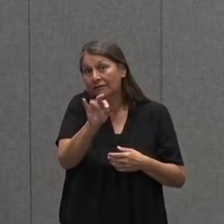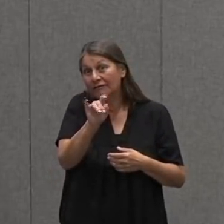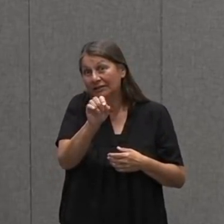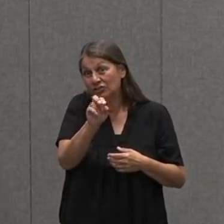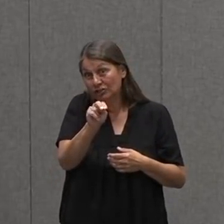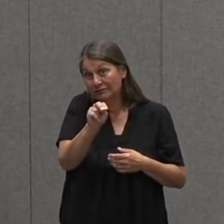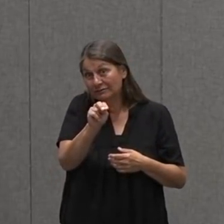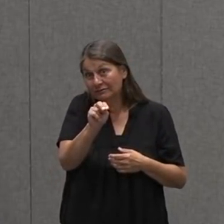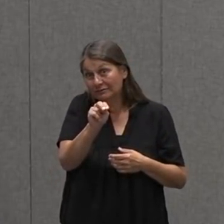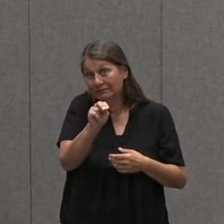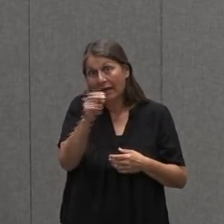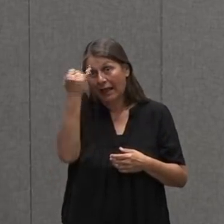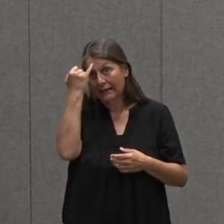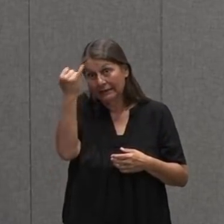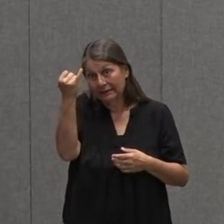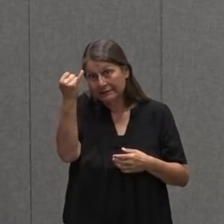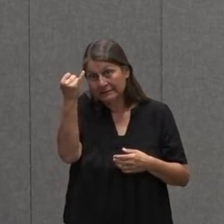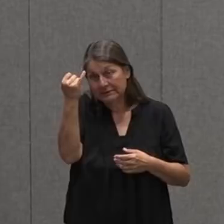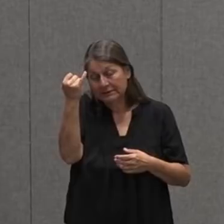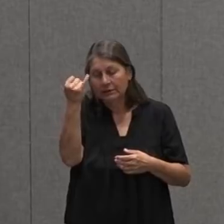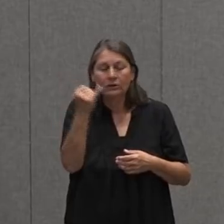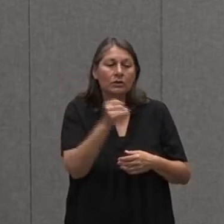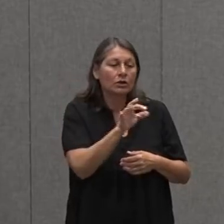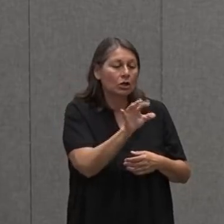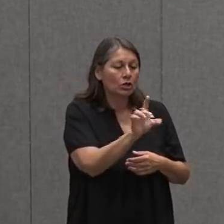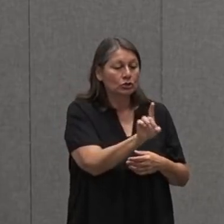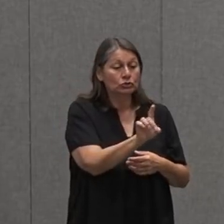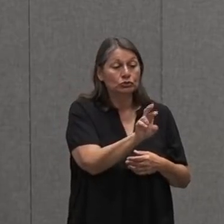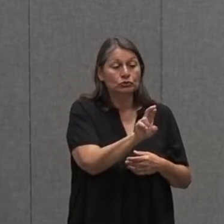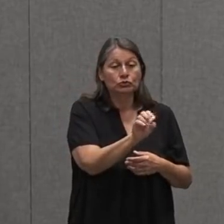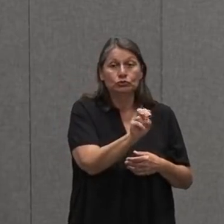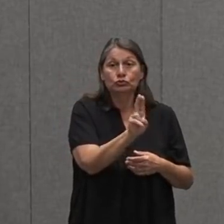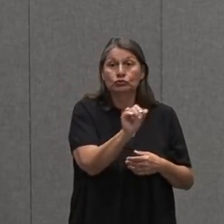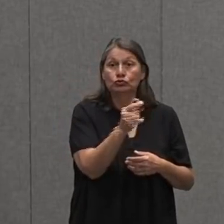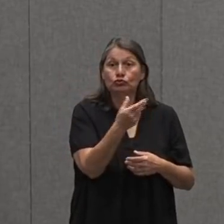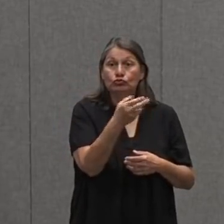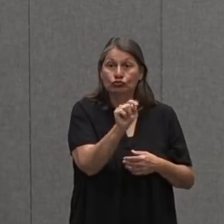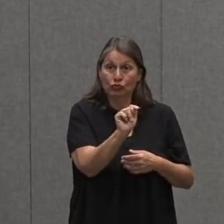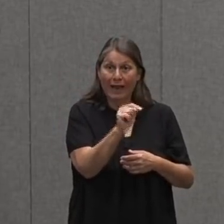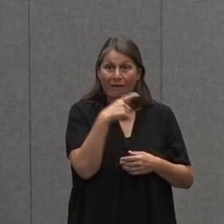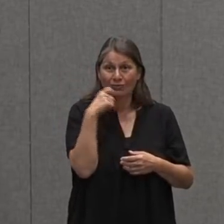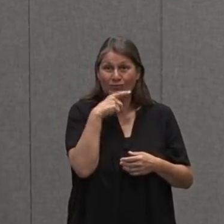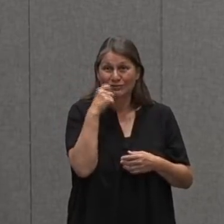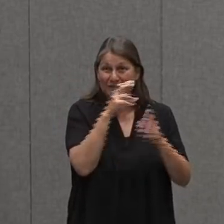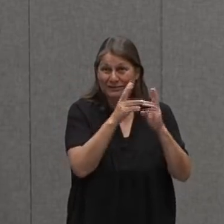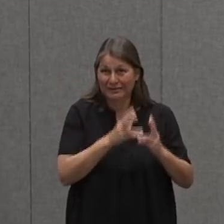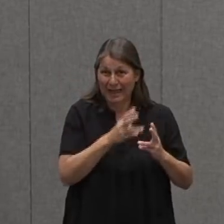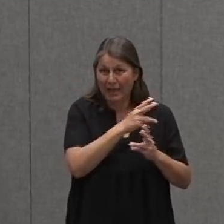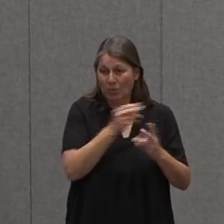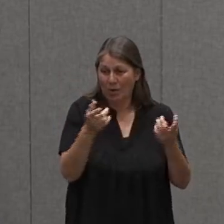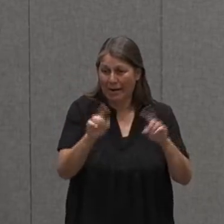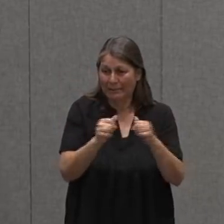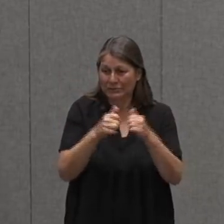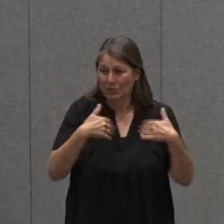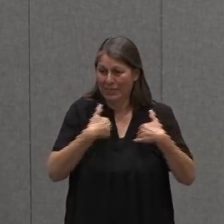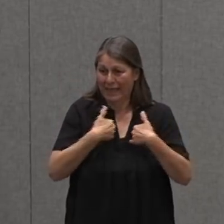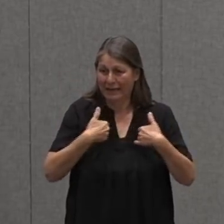We got to learn about drought and what happened to the animals during a drought, which is a real thing that happens